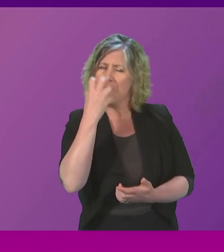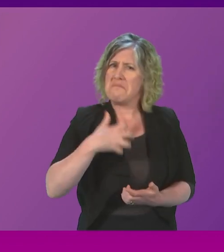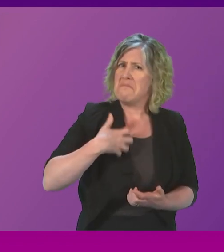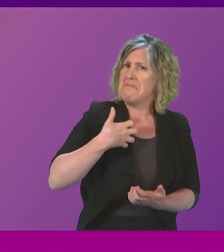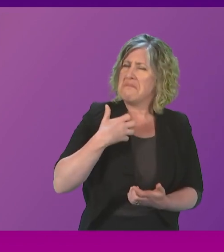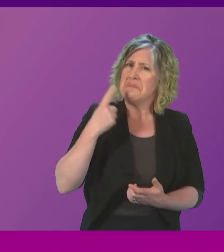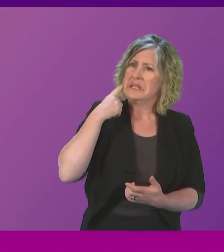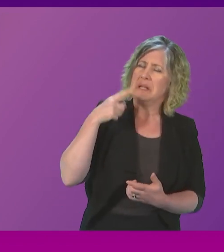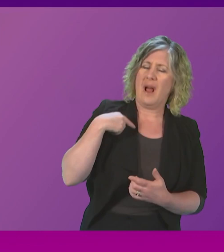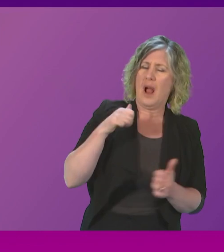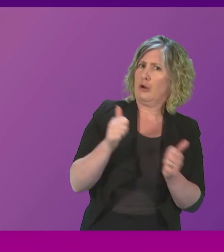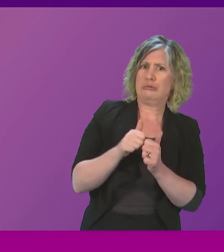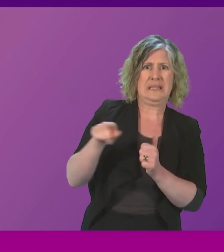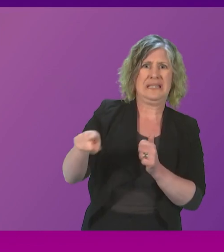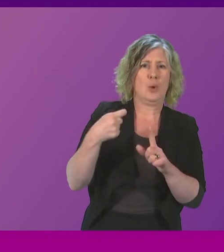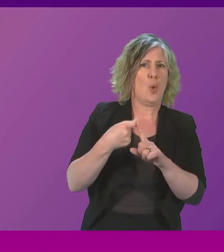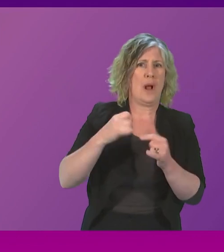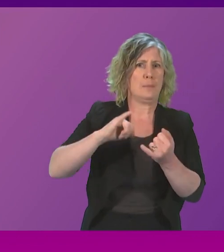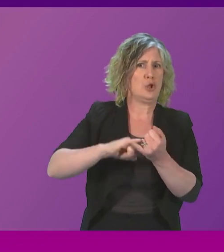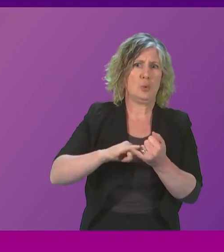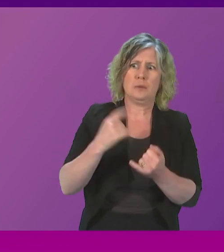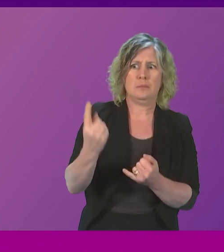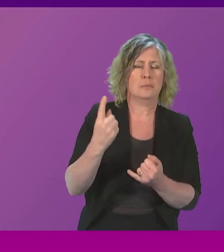to her credit, Kaukab Stewart was raising such an important issue.